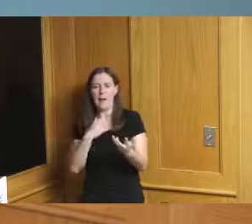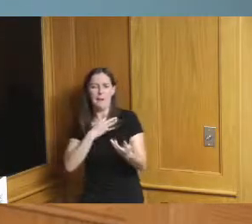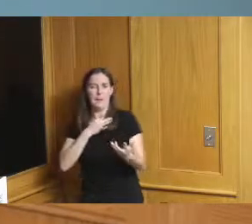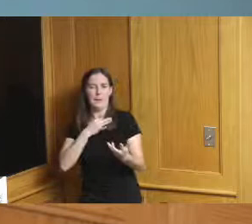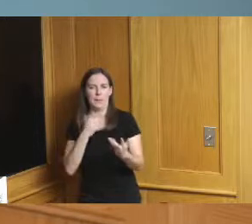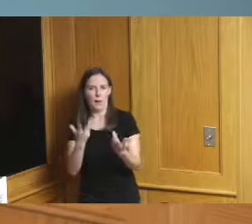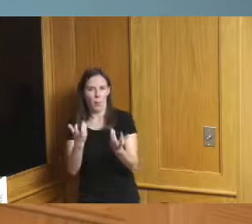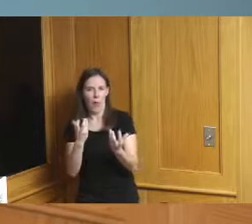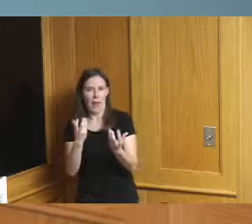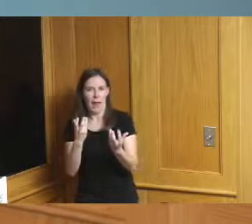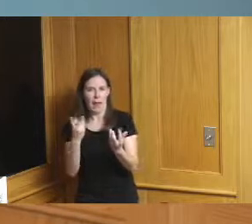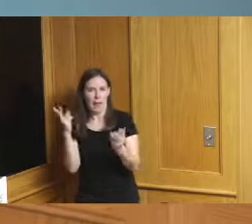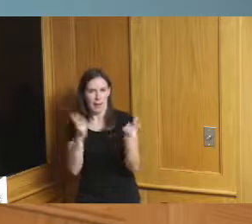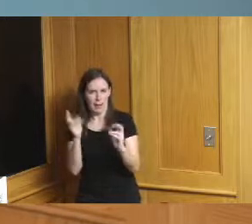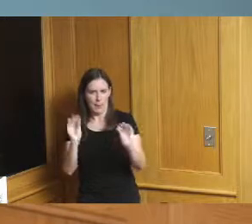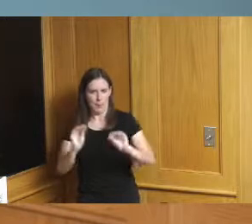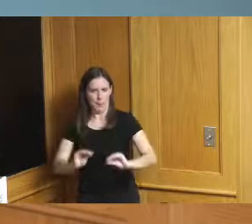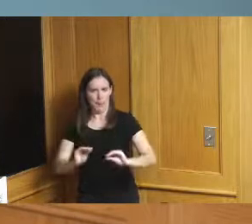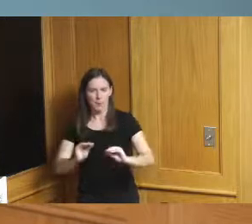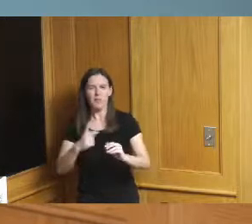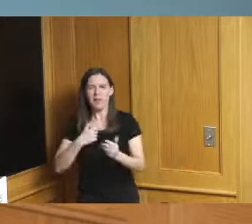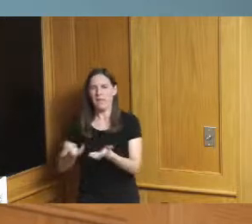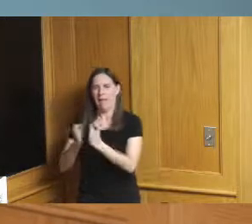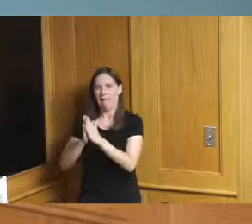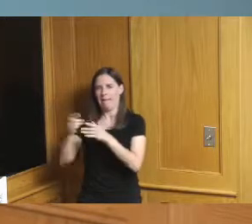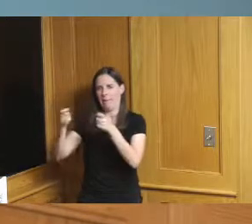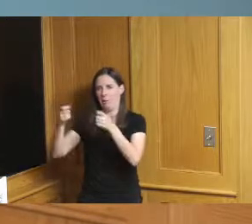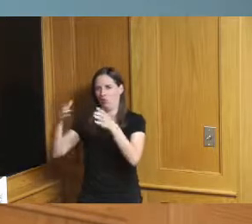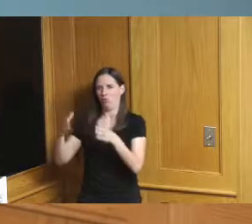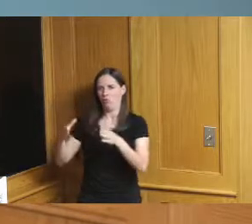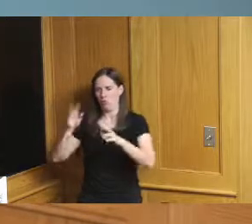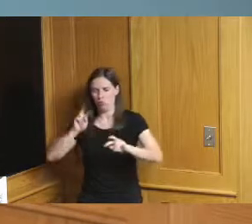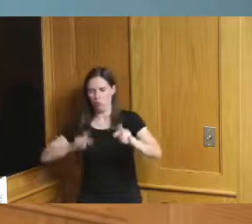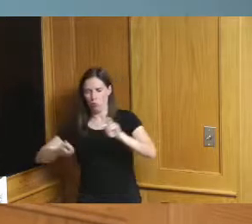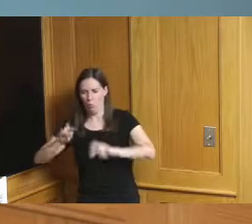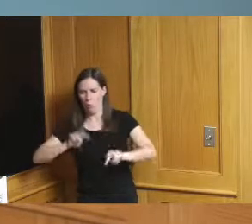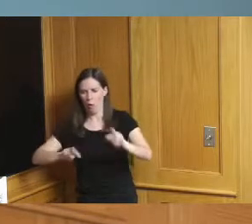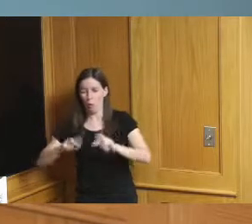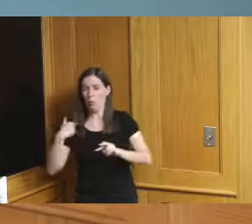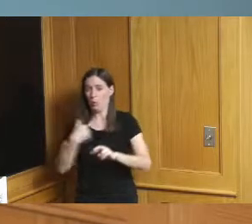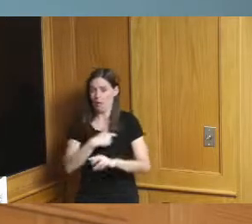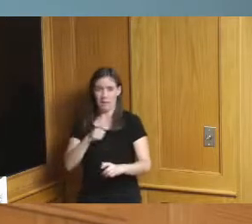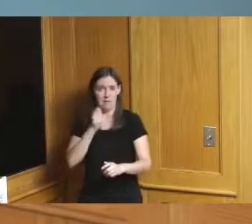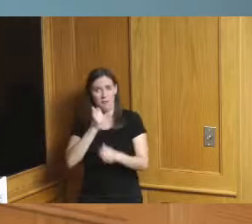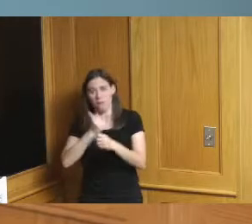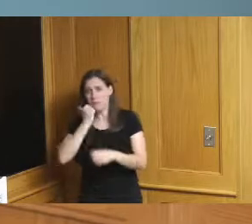I've asked the administration to to look at i mean we are making changes every day technology